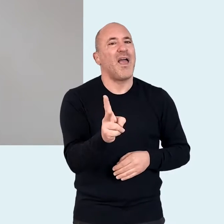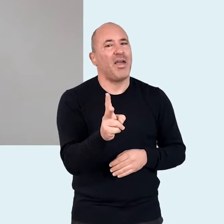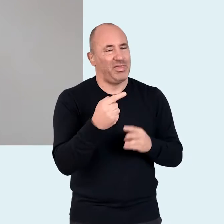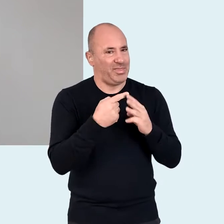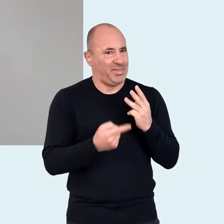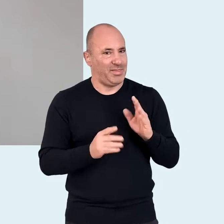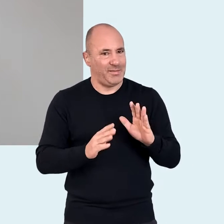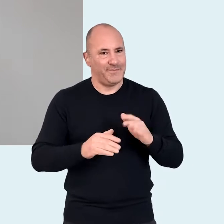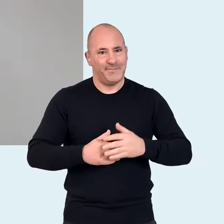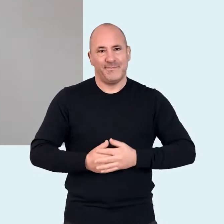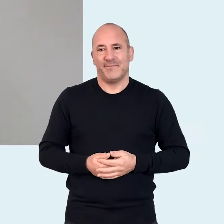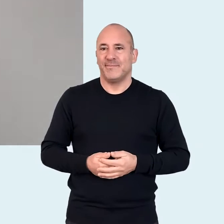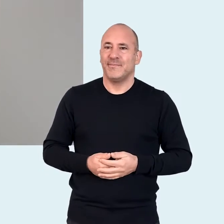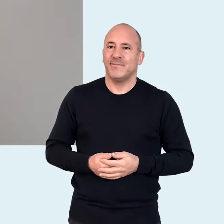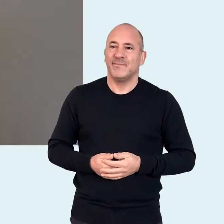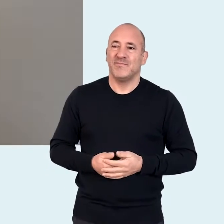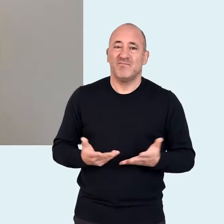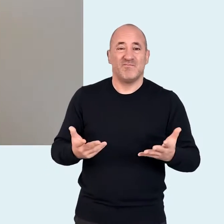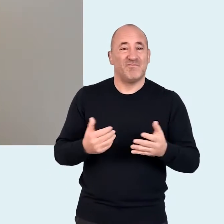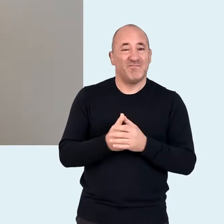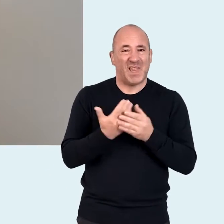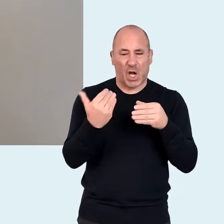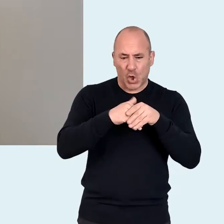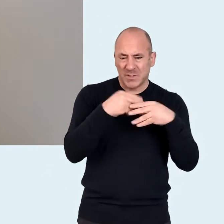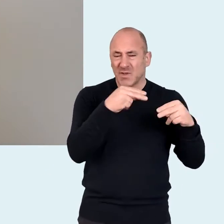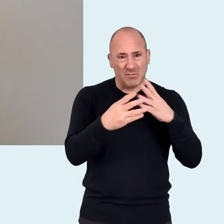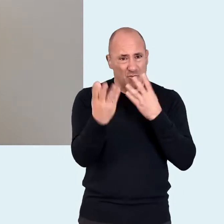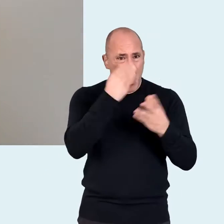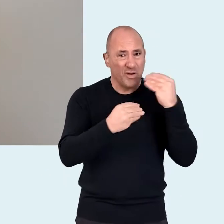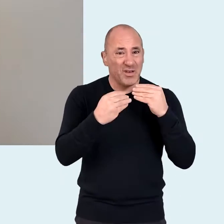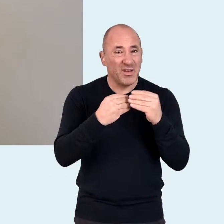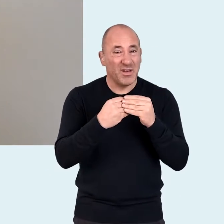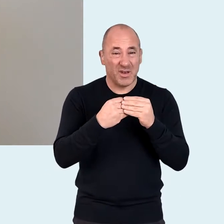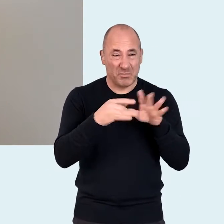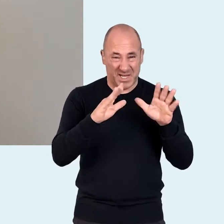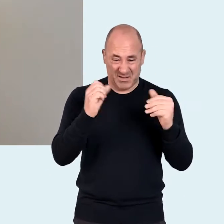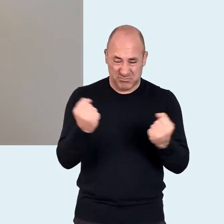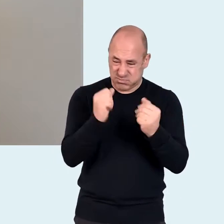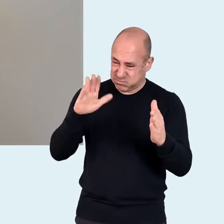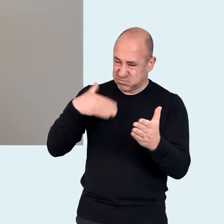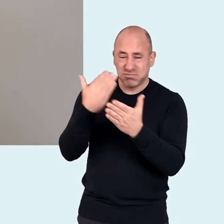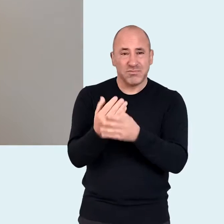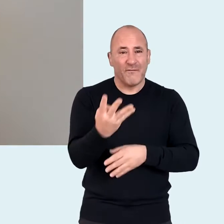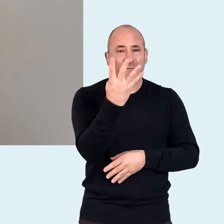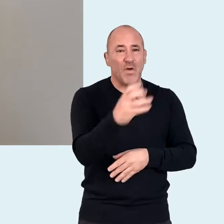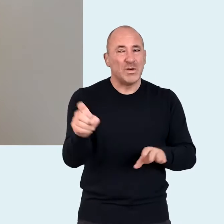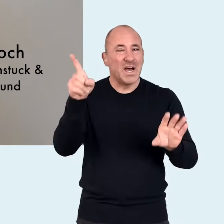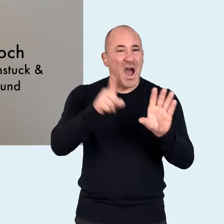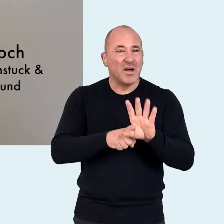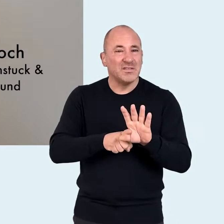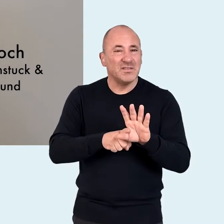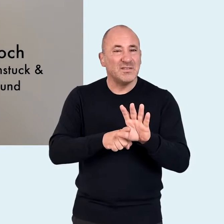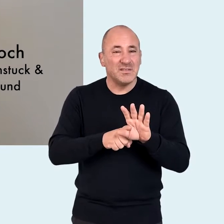Learn about inclusive dance. It has been around for 40 years or so, it has developed and keeps